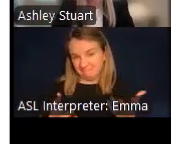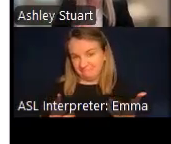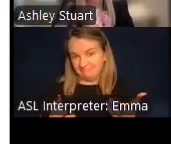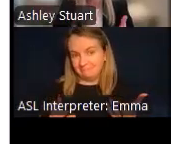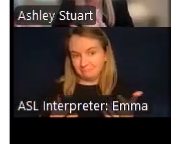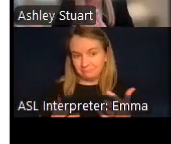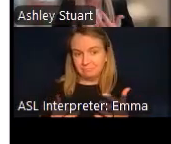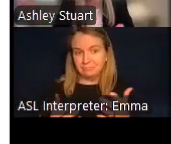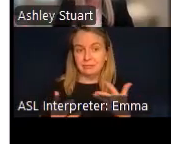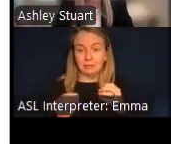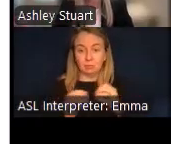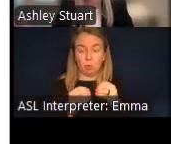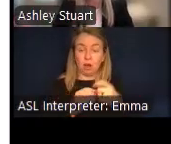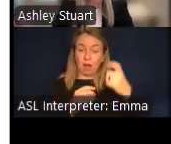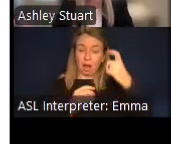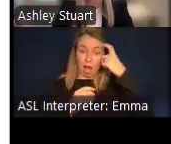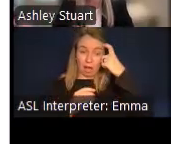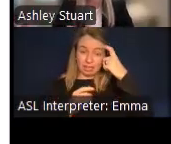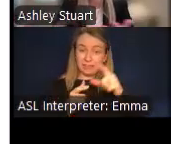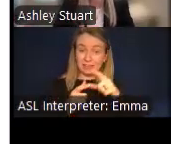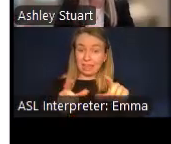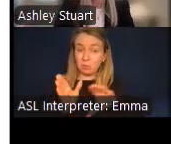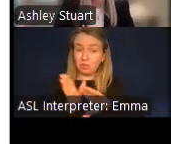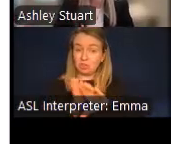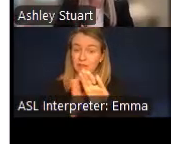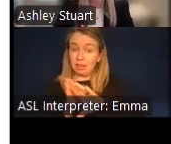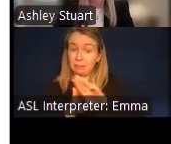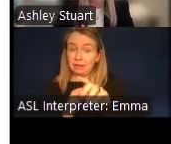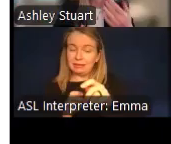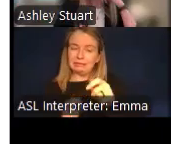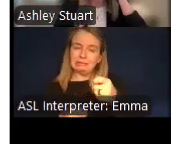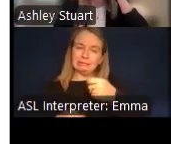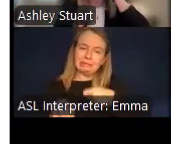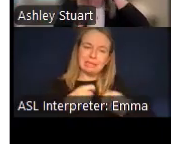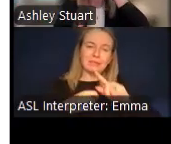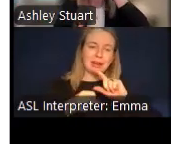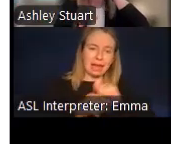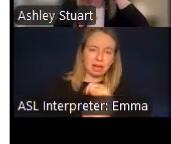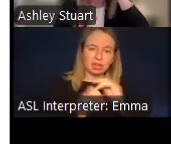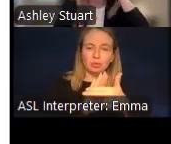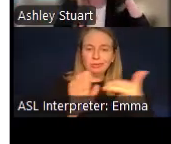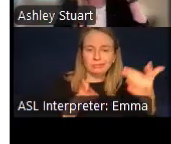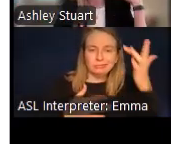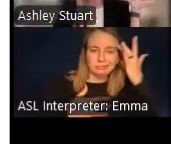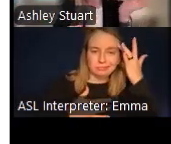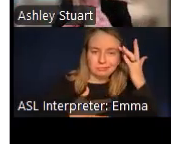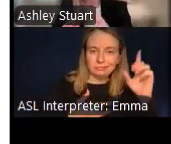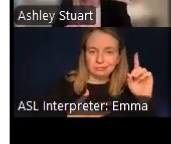of cognitive and language development, as opposed to pathology like we would see in a child with ADHD.